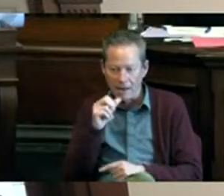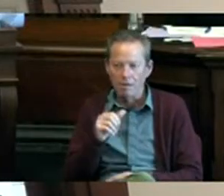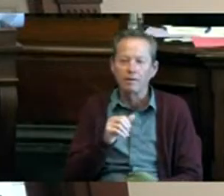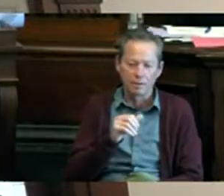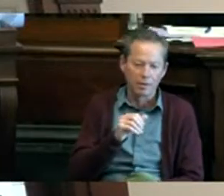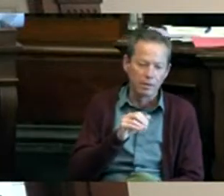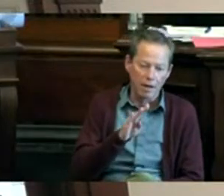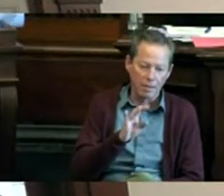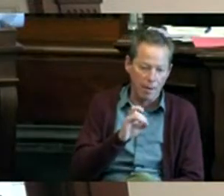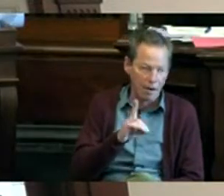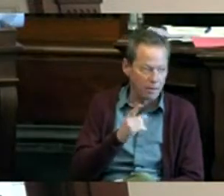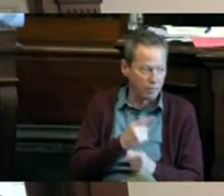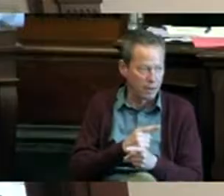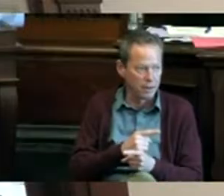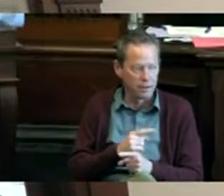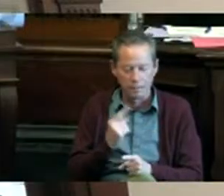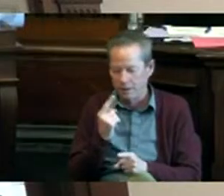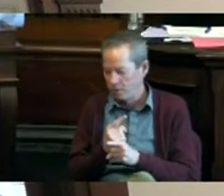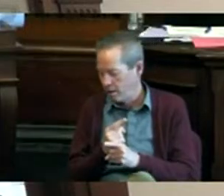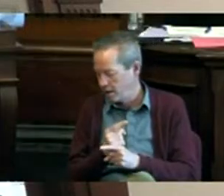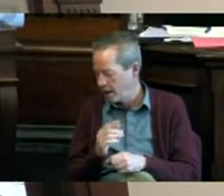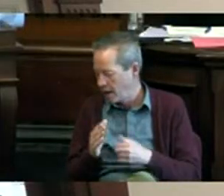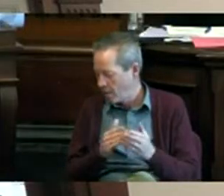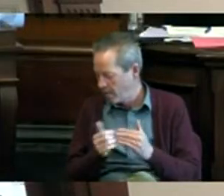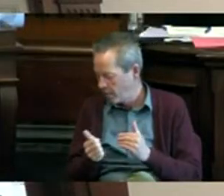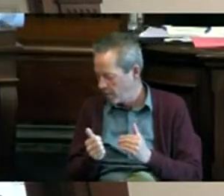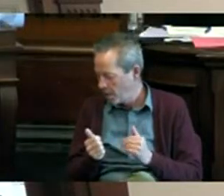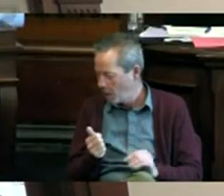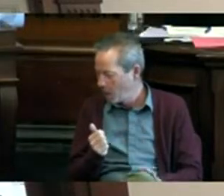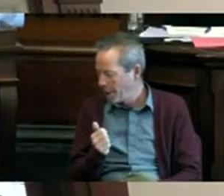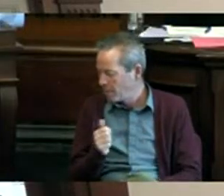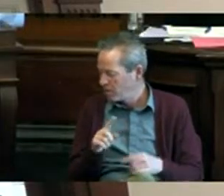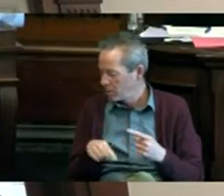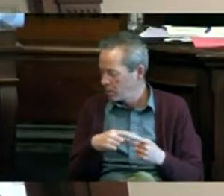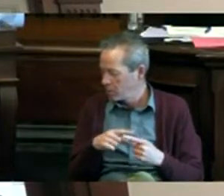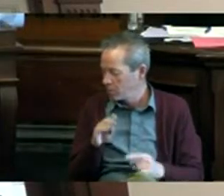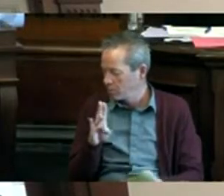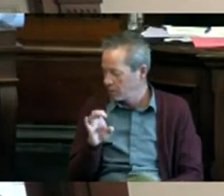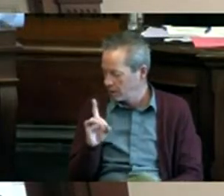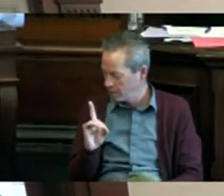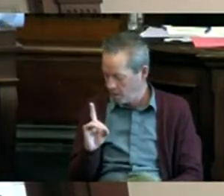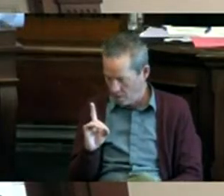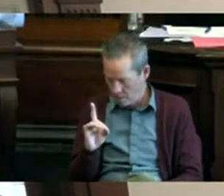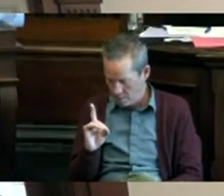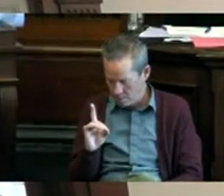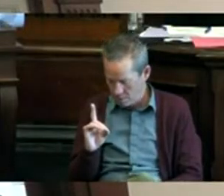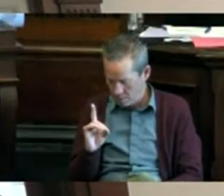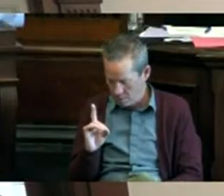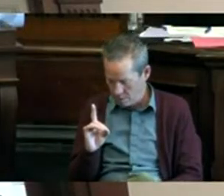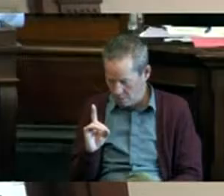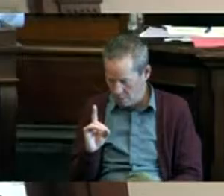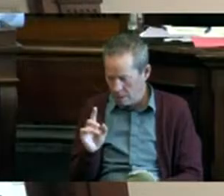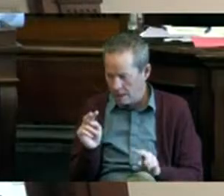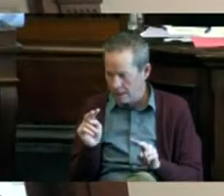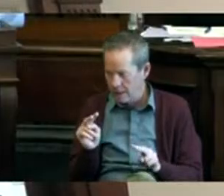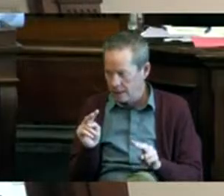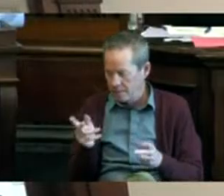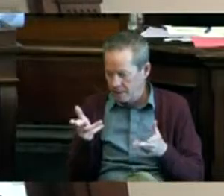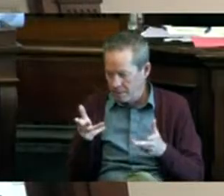this is not it says issuing this is the ban, not the bond.